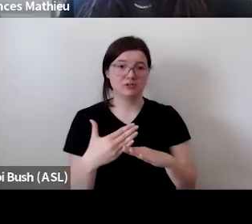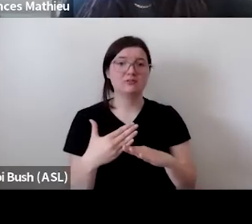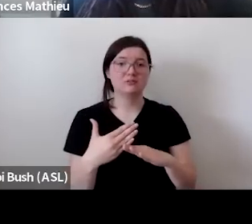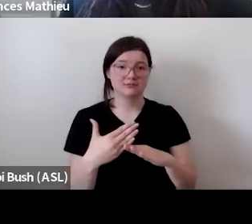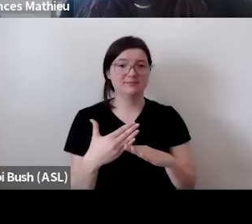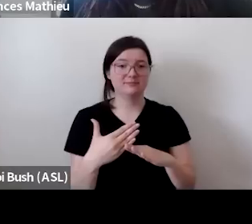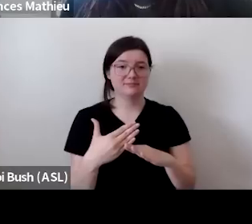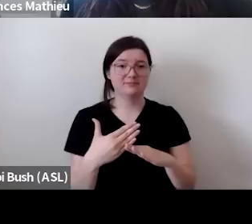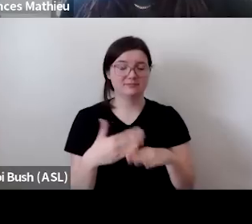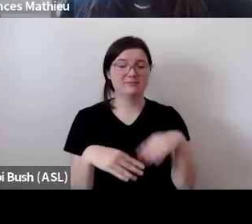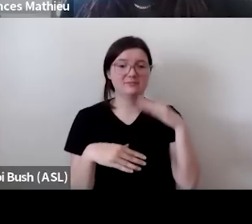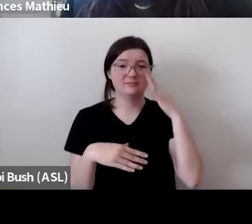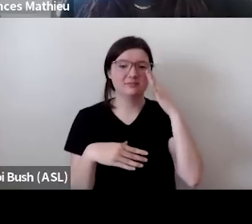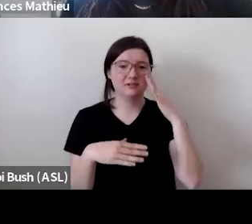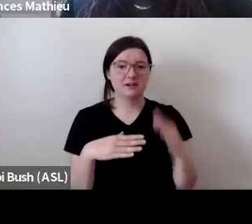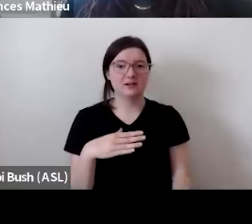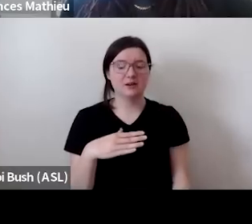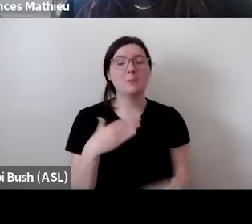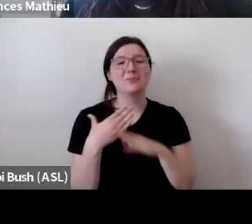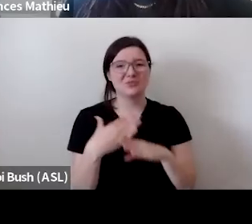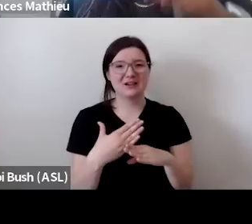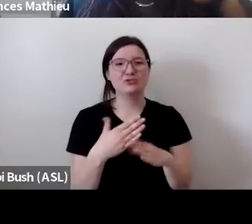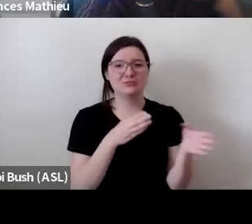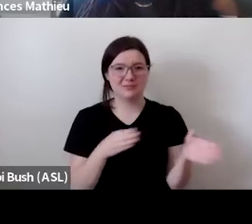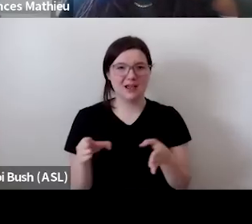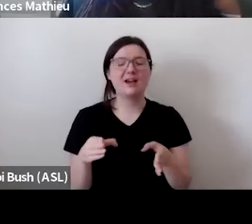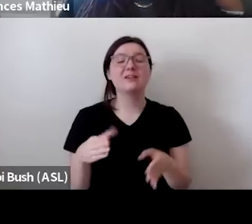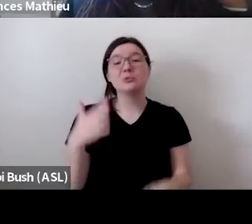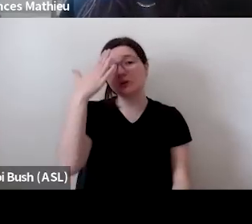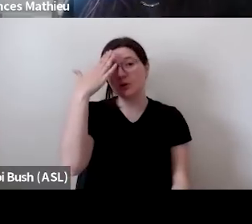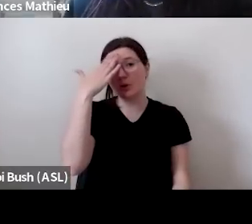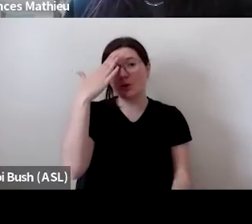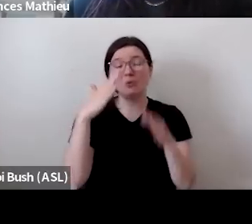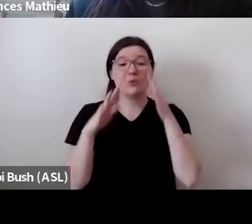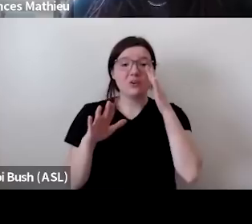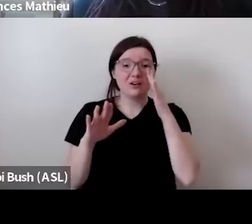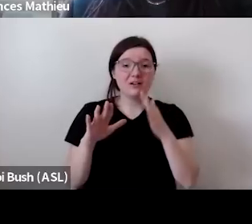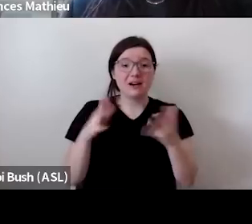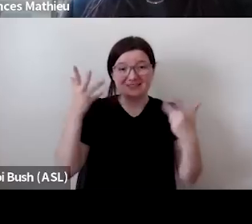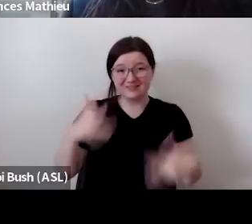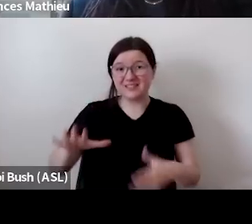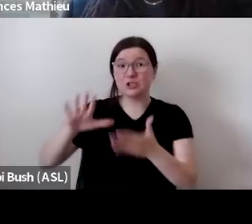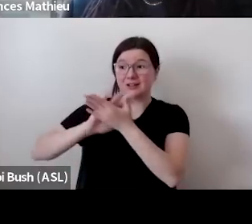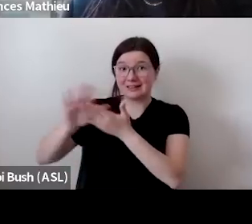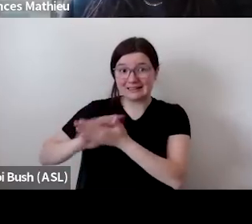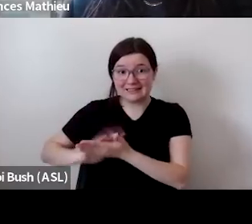after a major clean out, for example, in which the tenant or the individual does not participate,